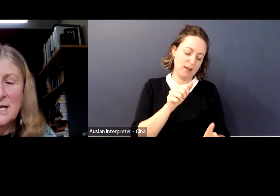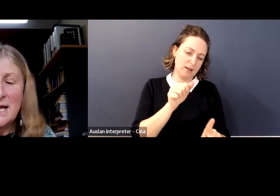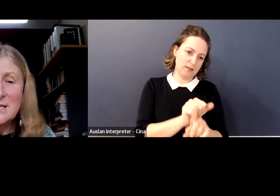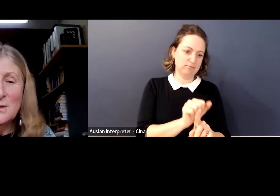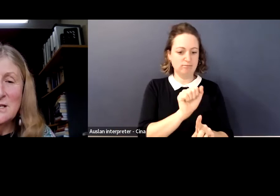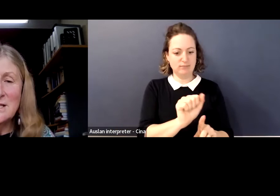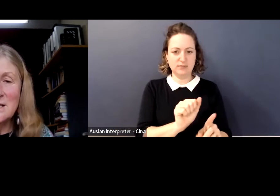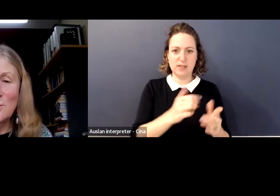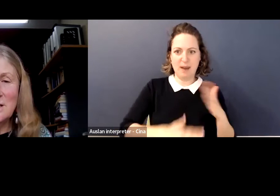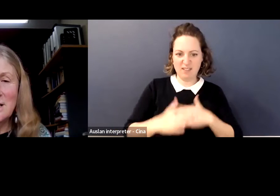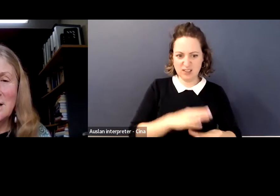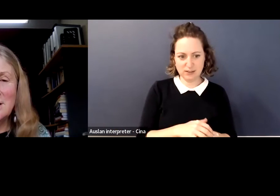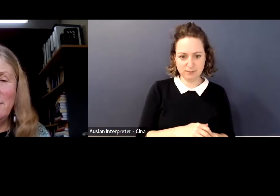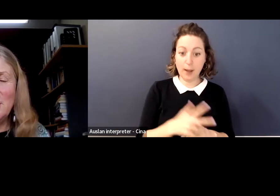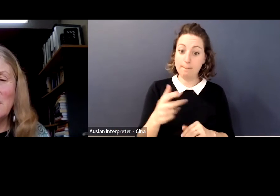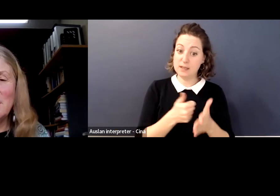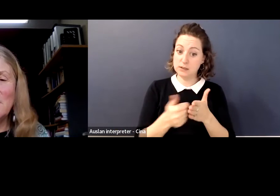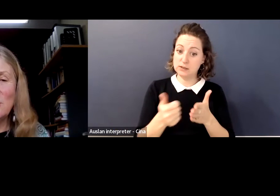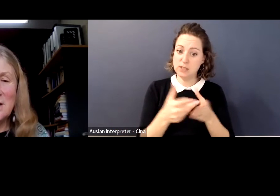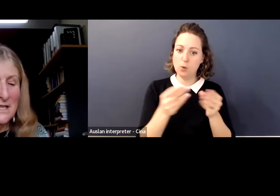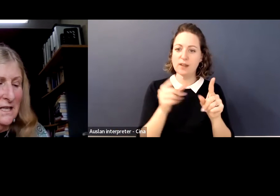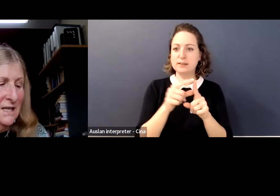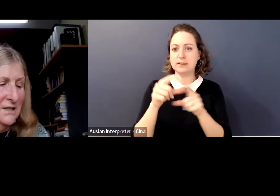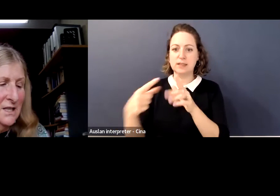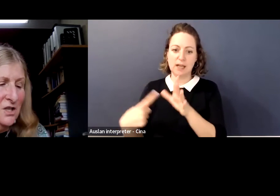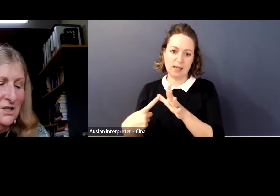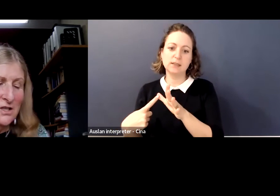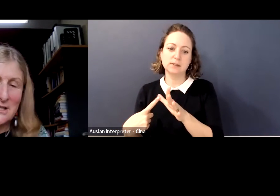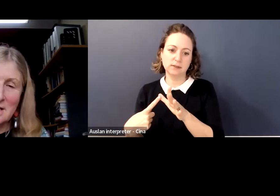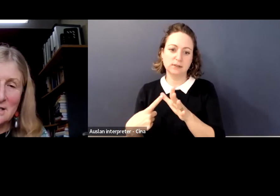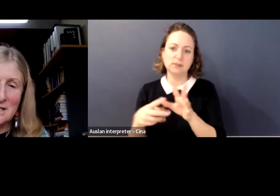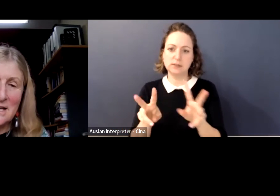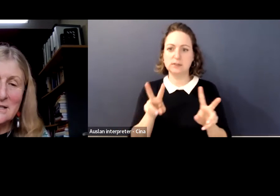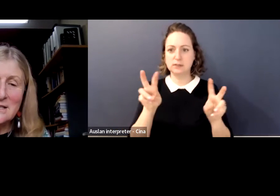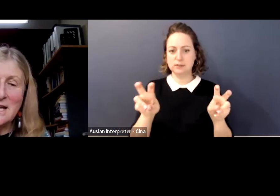It has to be consistent with the definition of disorder in DDA and the education and standards.